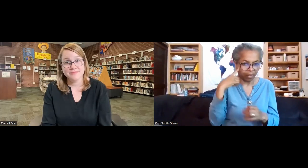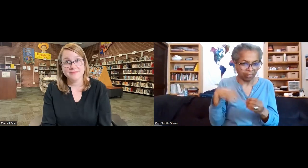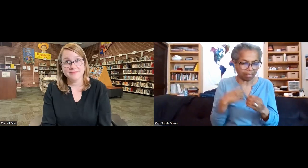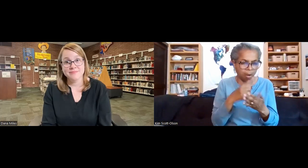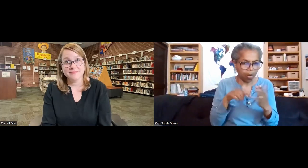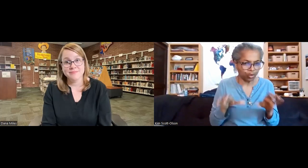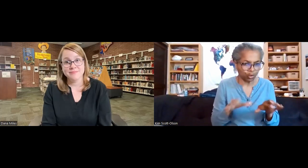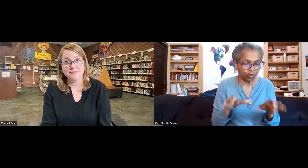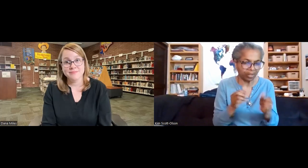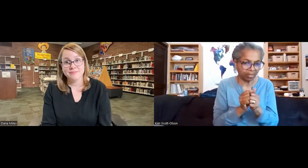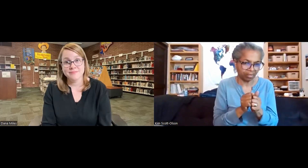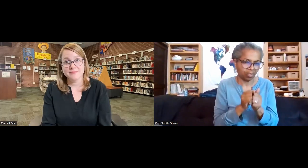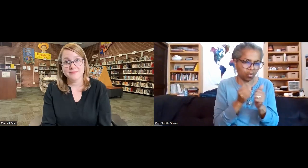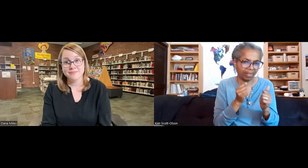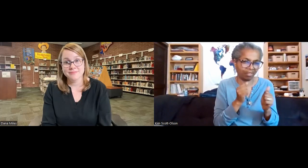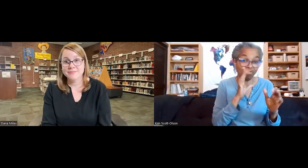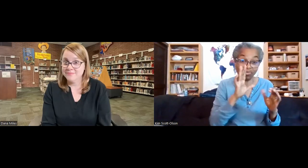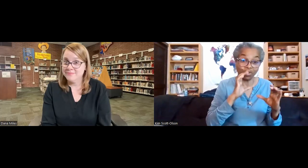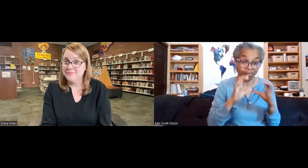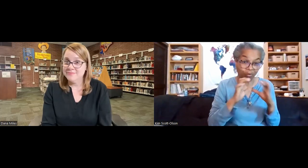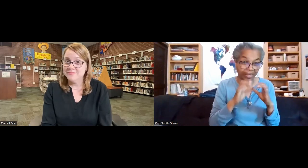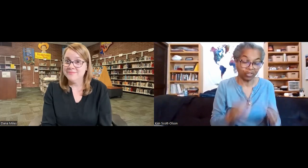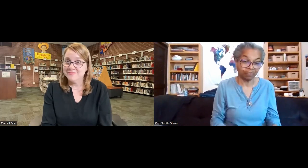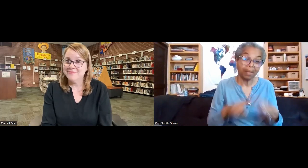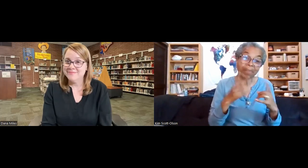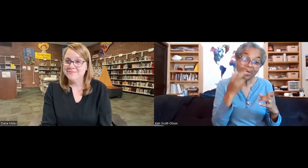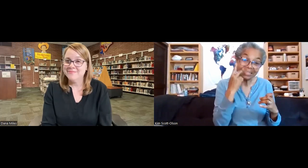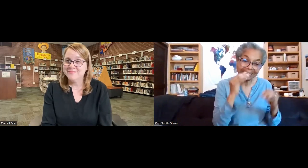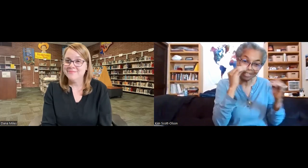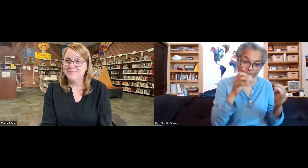So remember to be thoughtful in what you’re doing with communication.